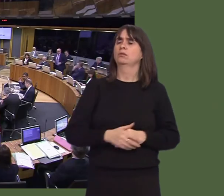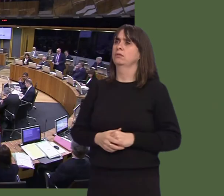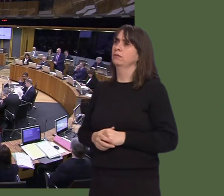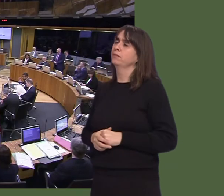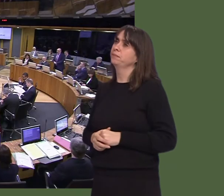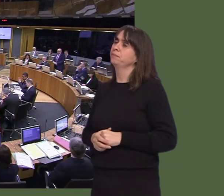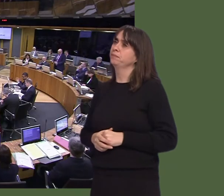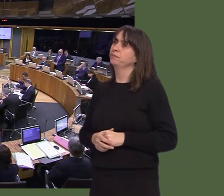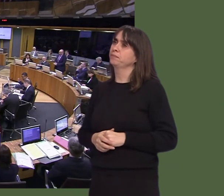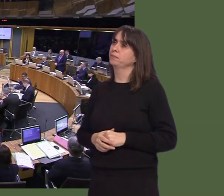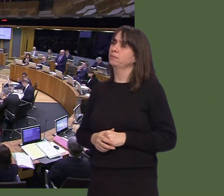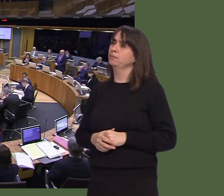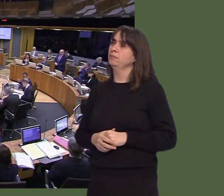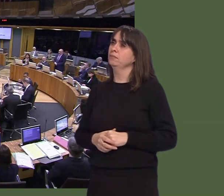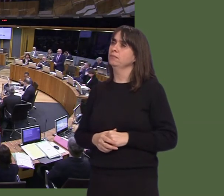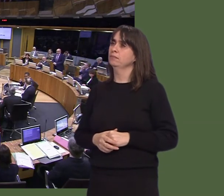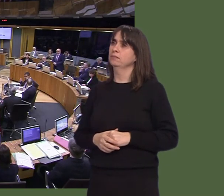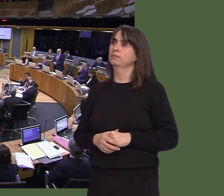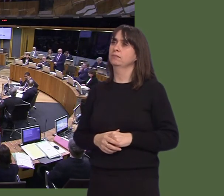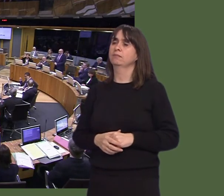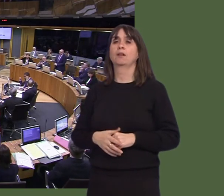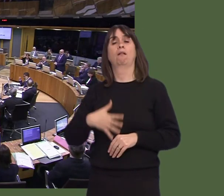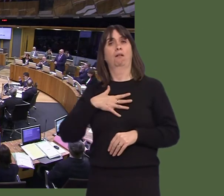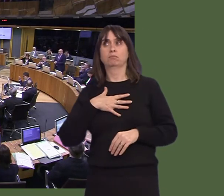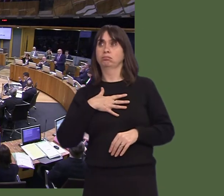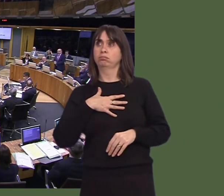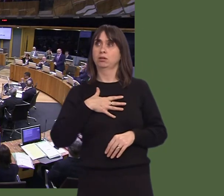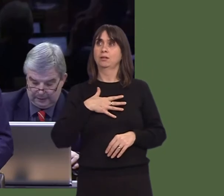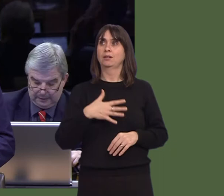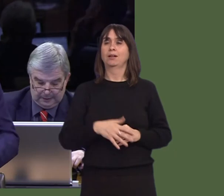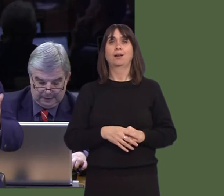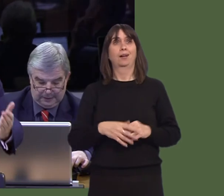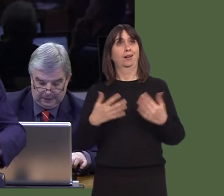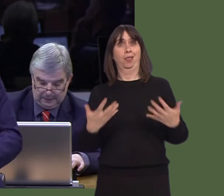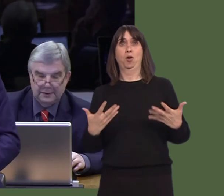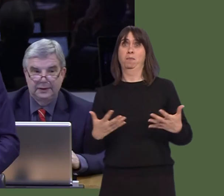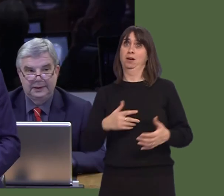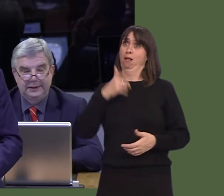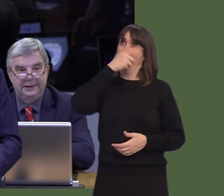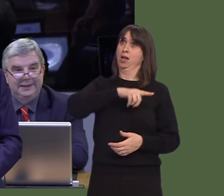What assessment has the First Minister made of the Centre for Cities analysis that 112,000